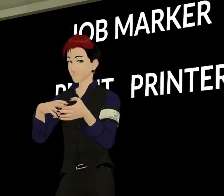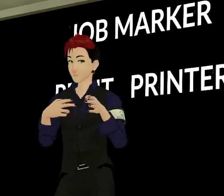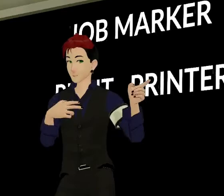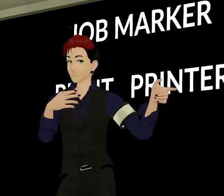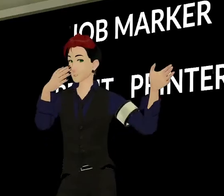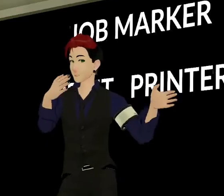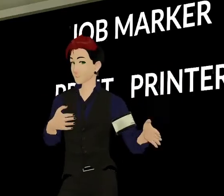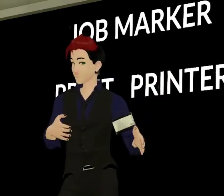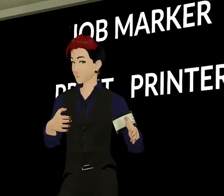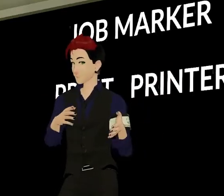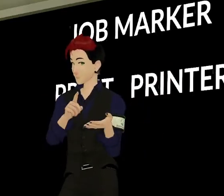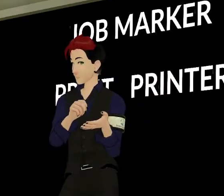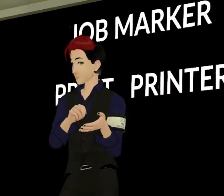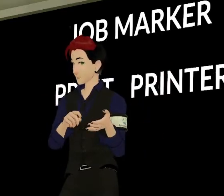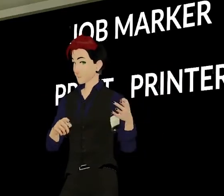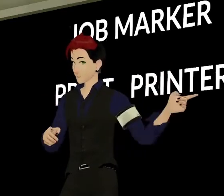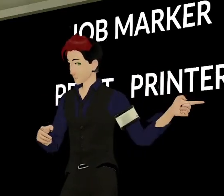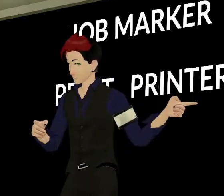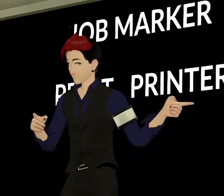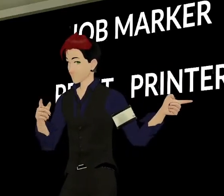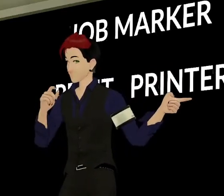that means that's a person who's doing printing